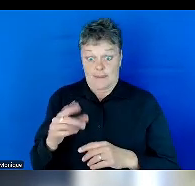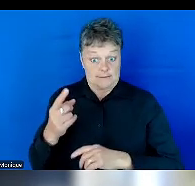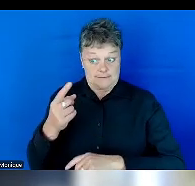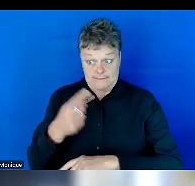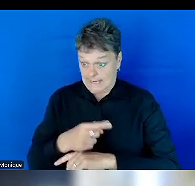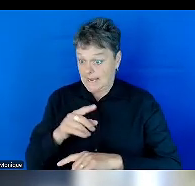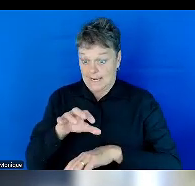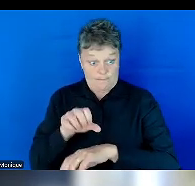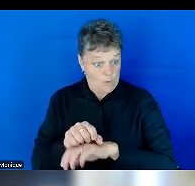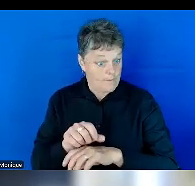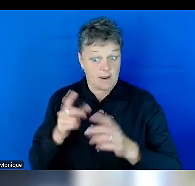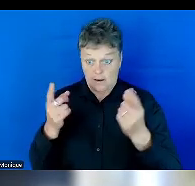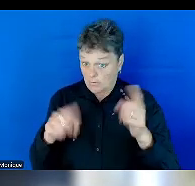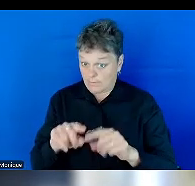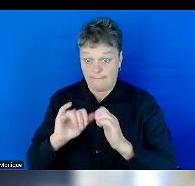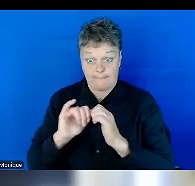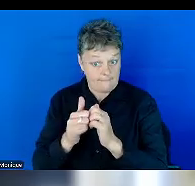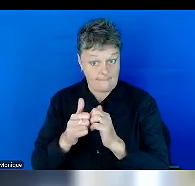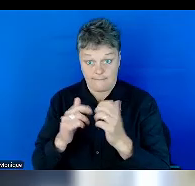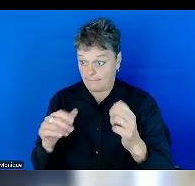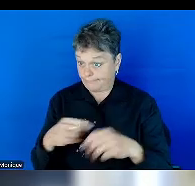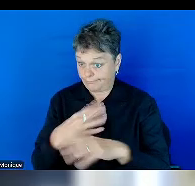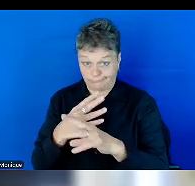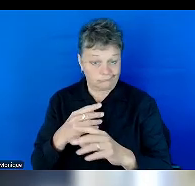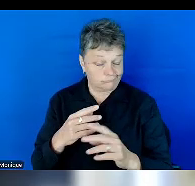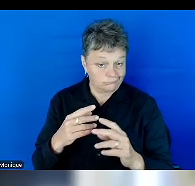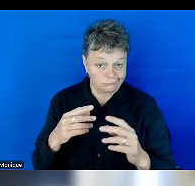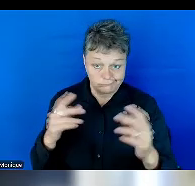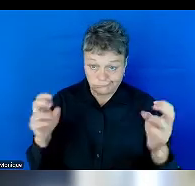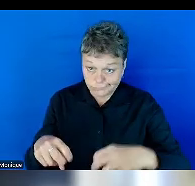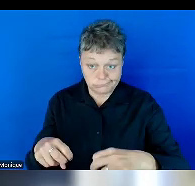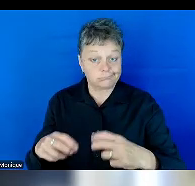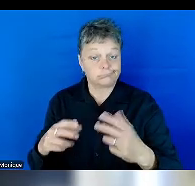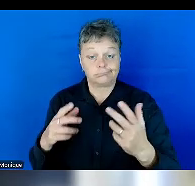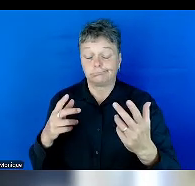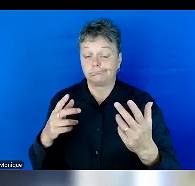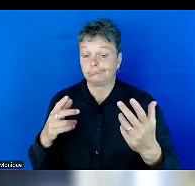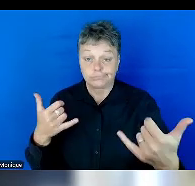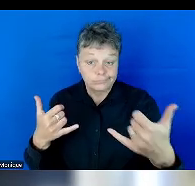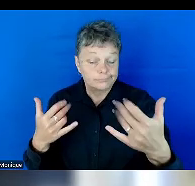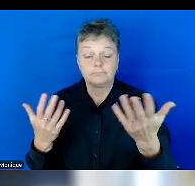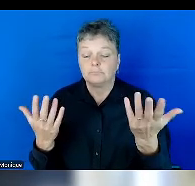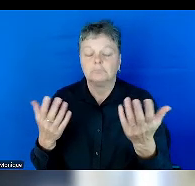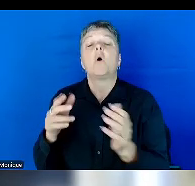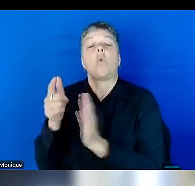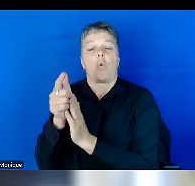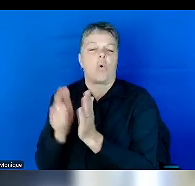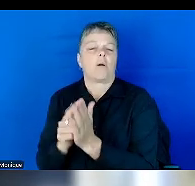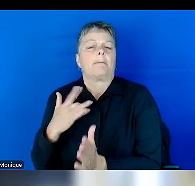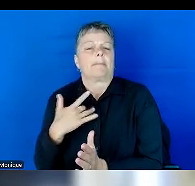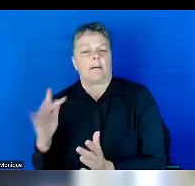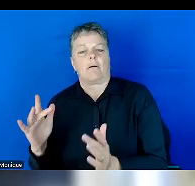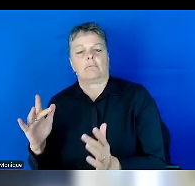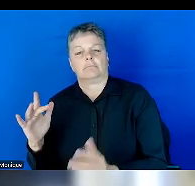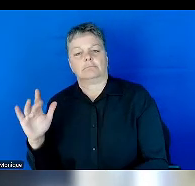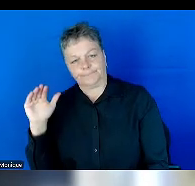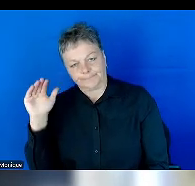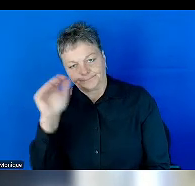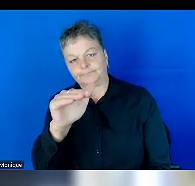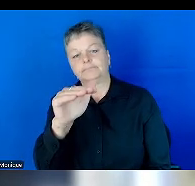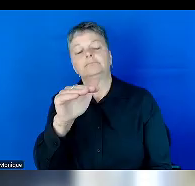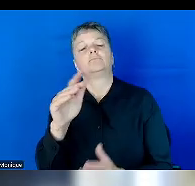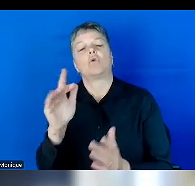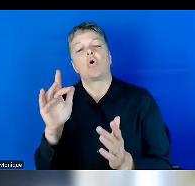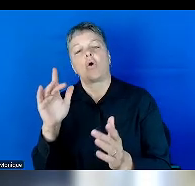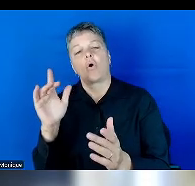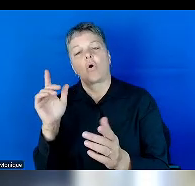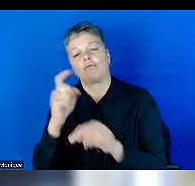staff lawyer the lawyer will generally call um will call the person at the time that is set by